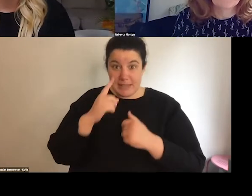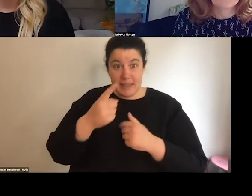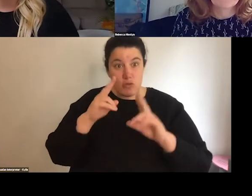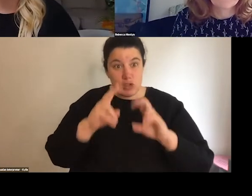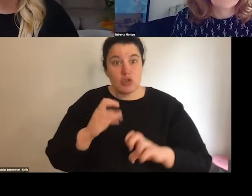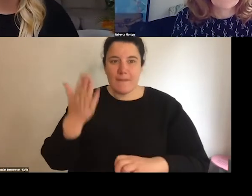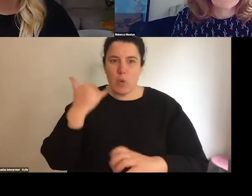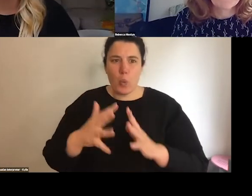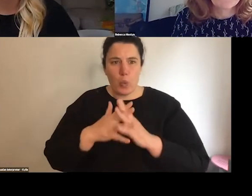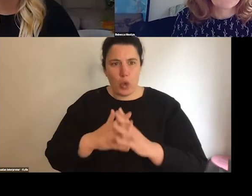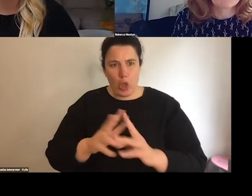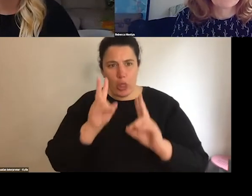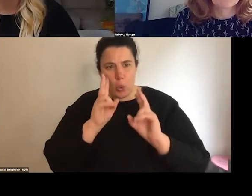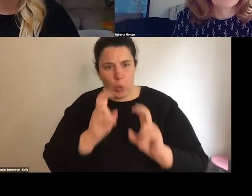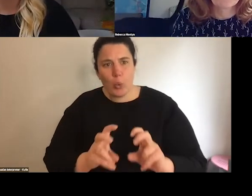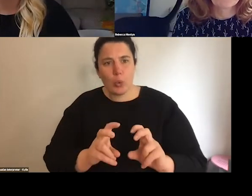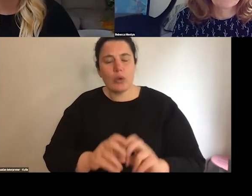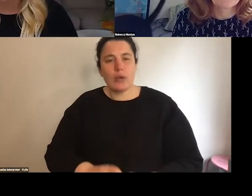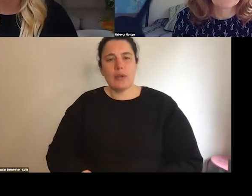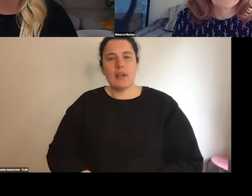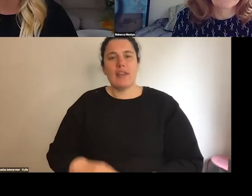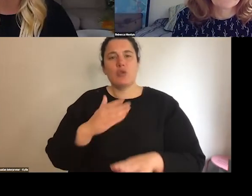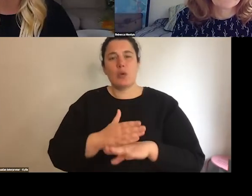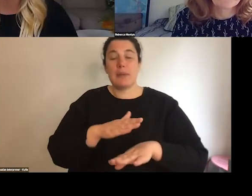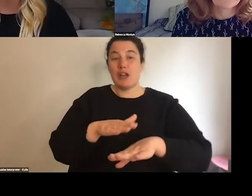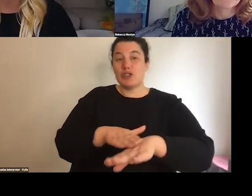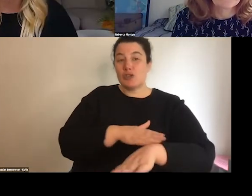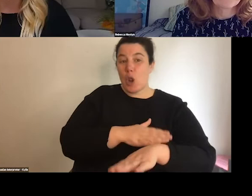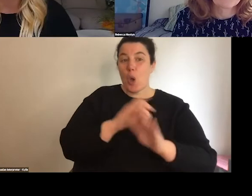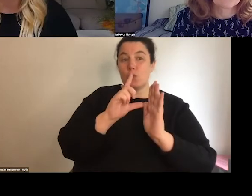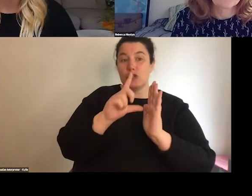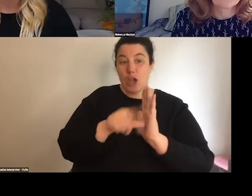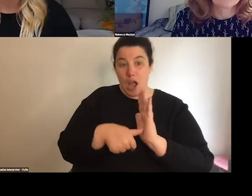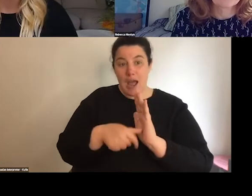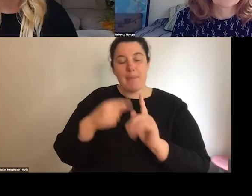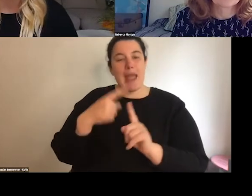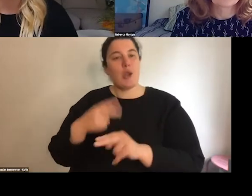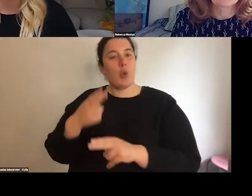They talked a lot about slow time and quick trust, which resonated with me